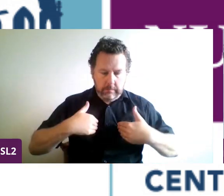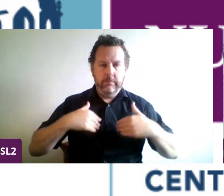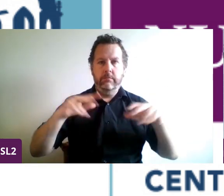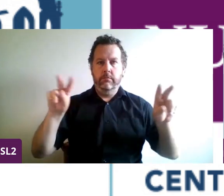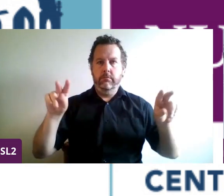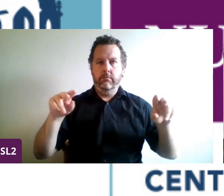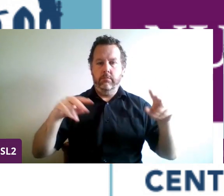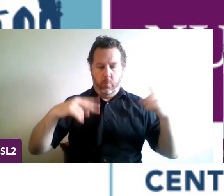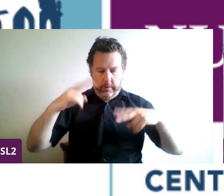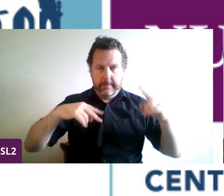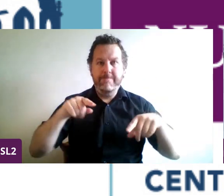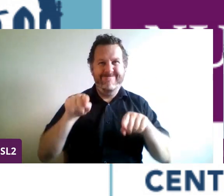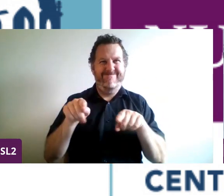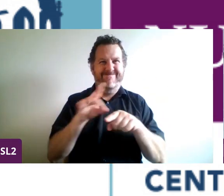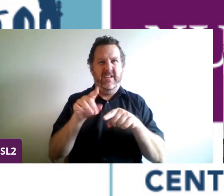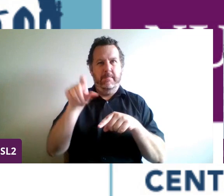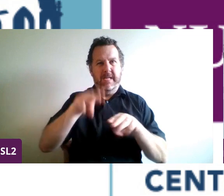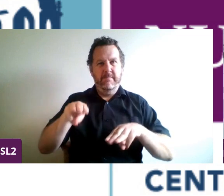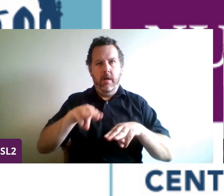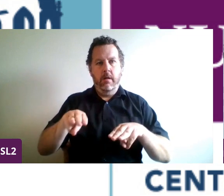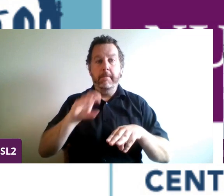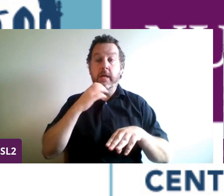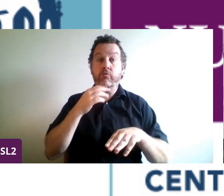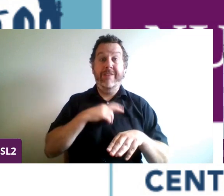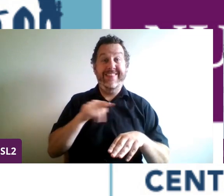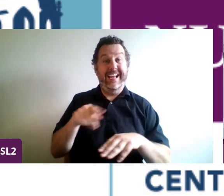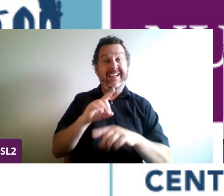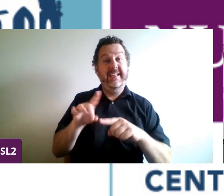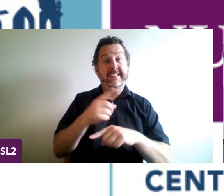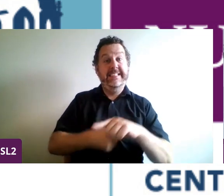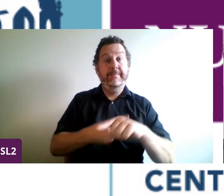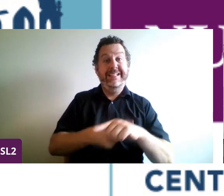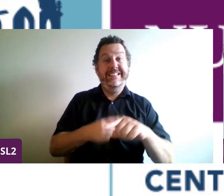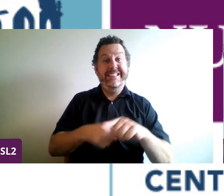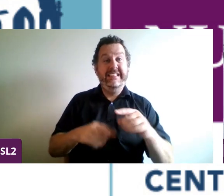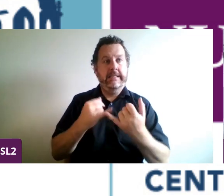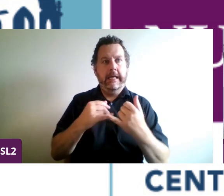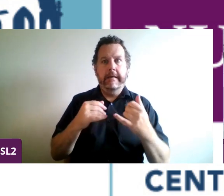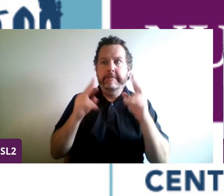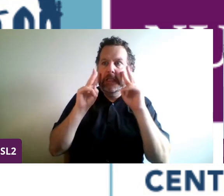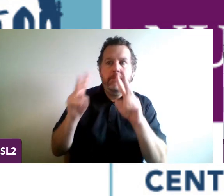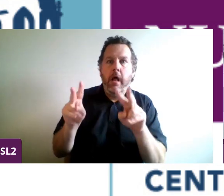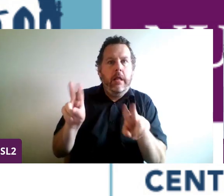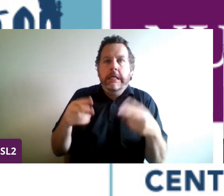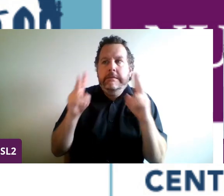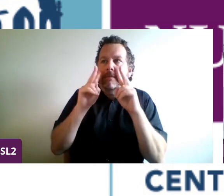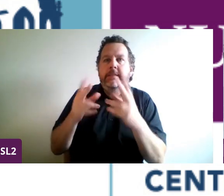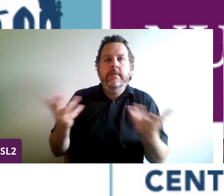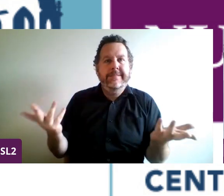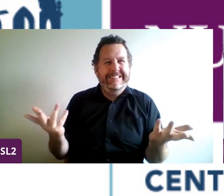It has been problematic , you can name endless shows has a character who is neuro diverse